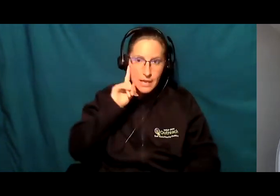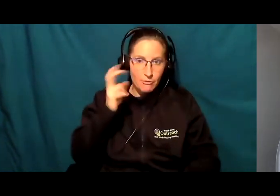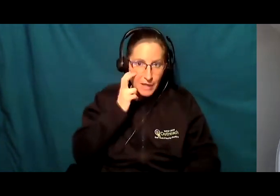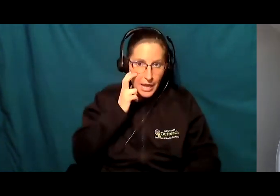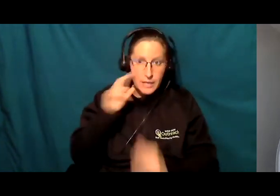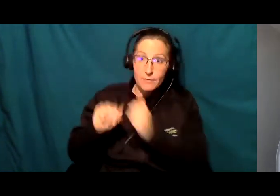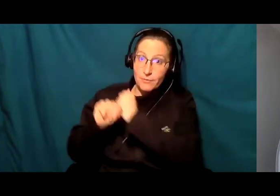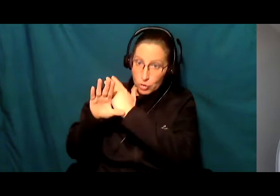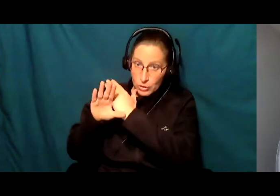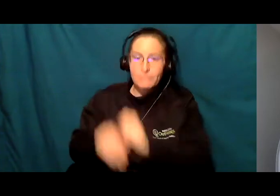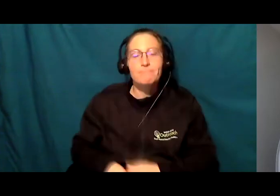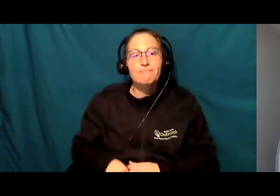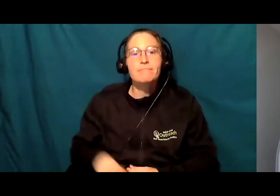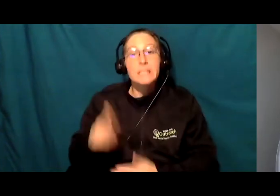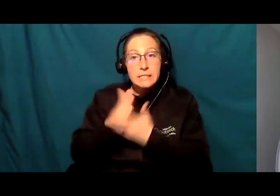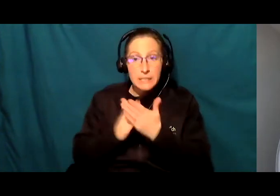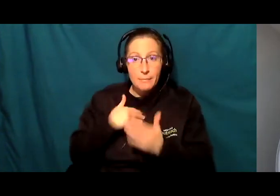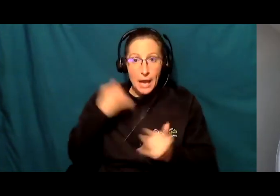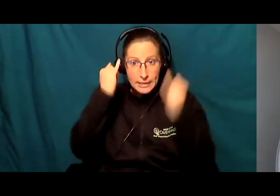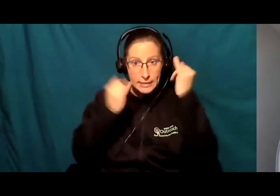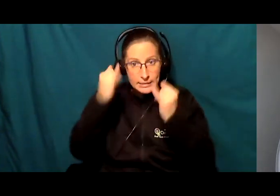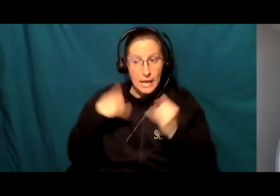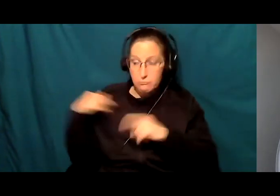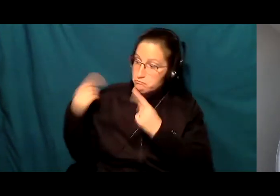So I have some ideas that I've used that have been successful.